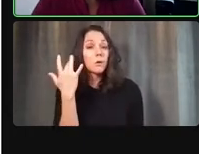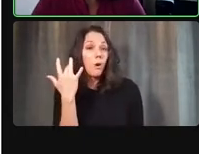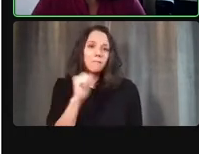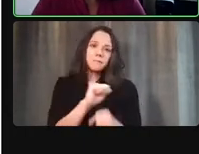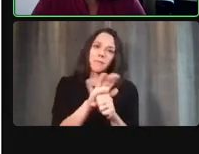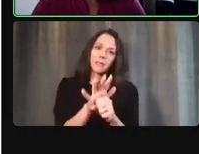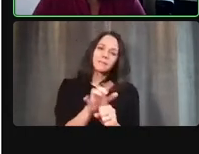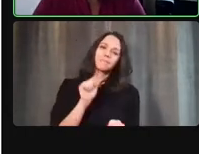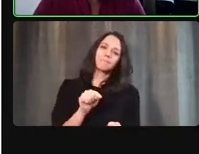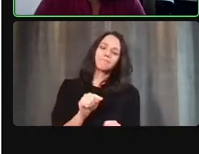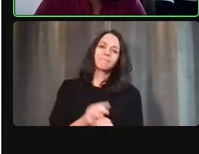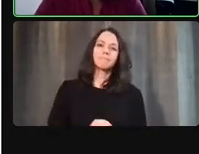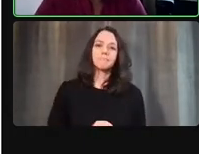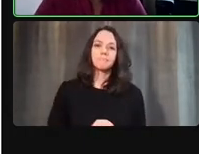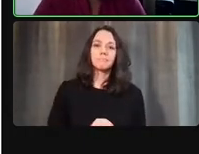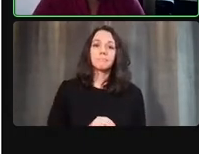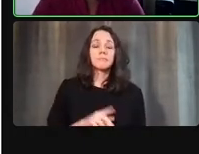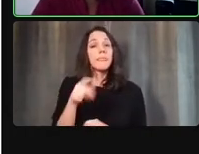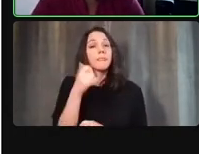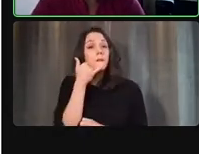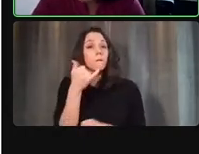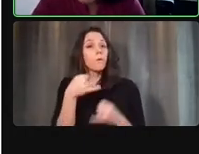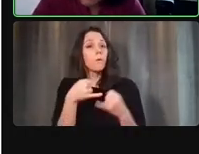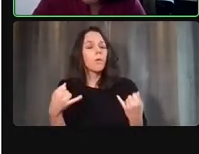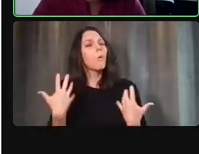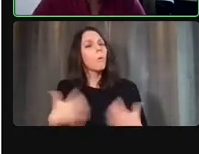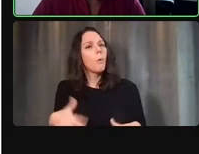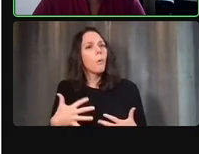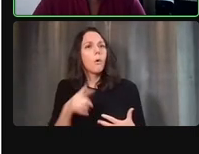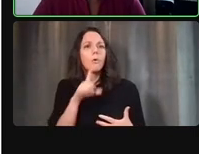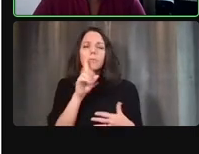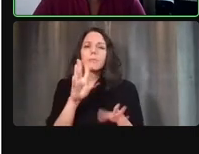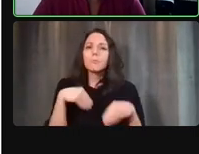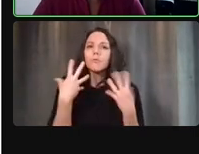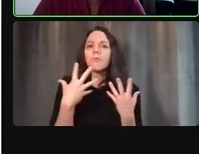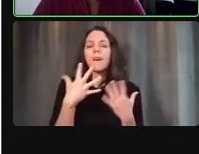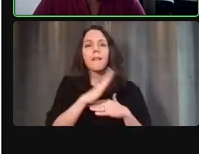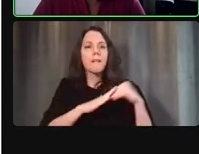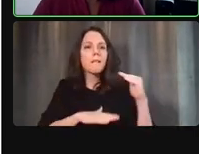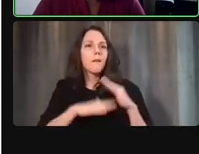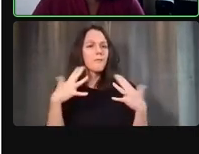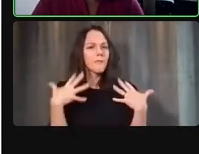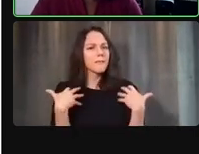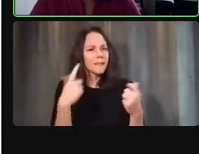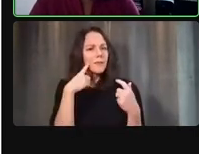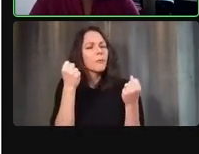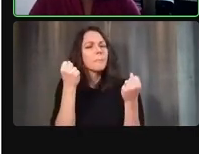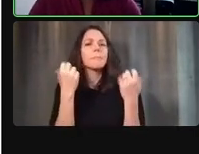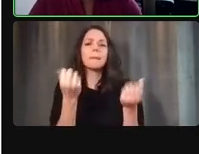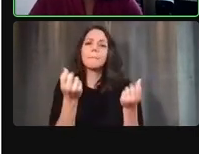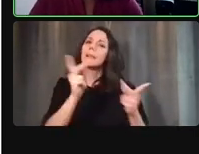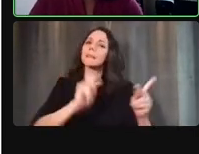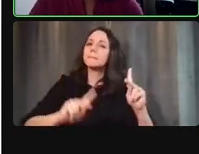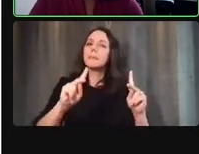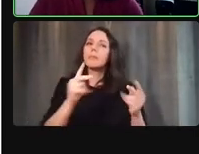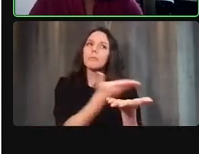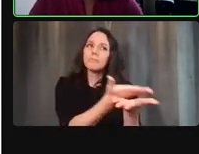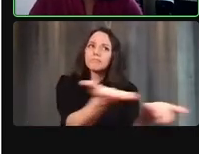This line offer was rested for a lot of people and healing. And so poems are entered on the line. Right now.